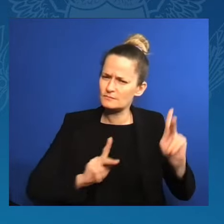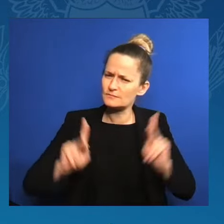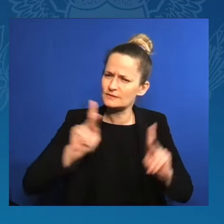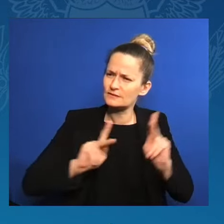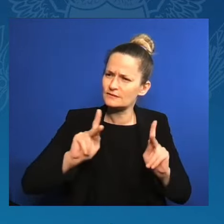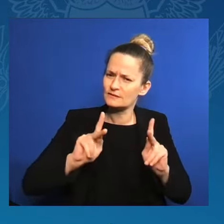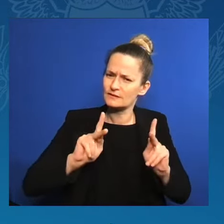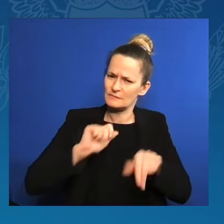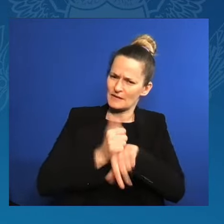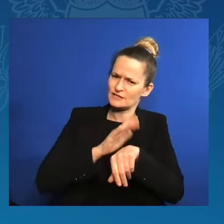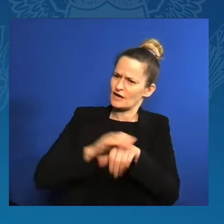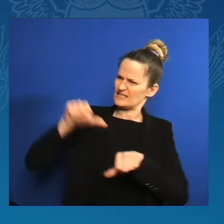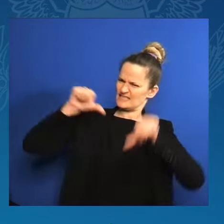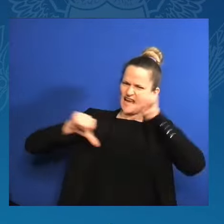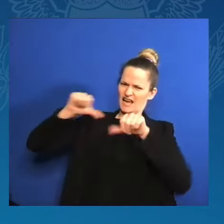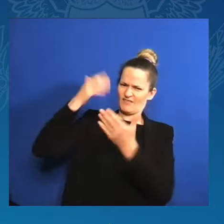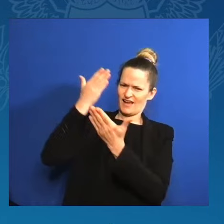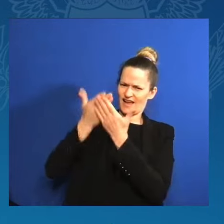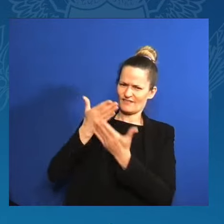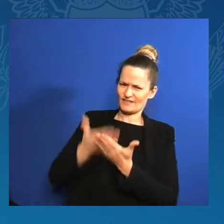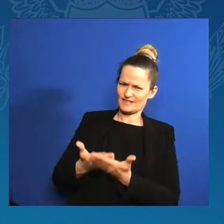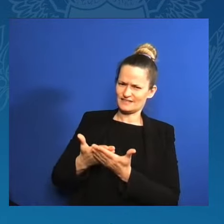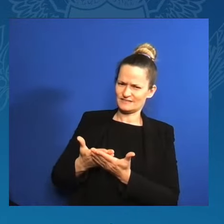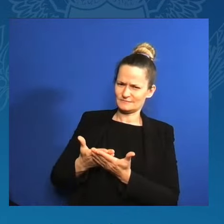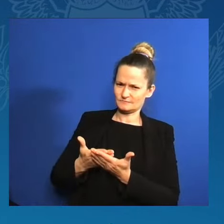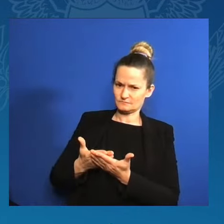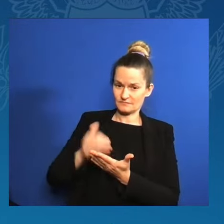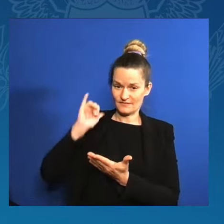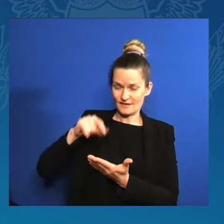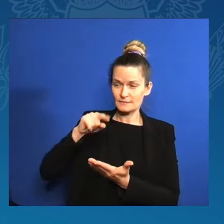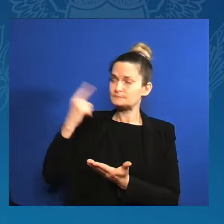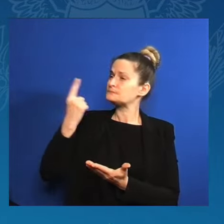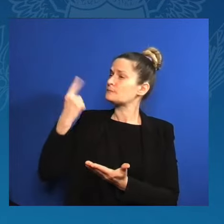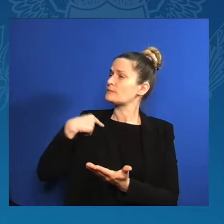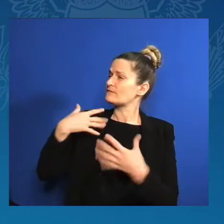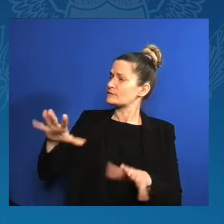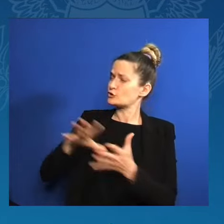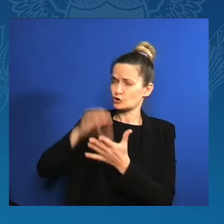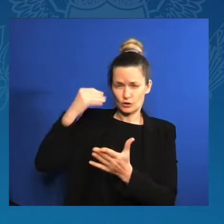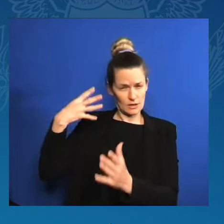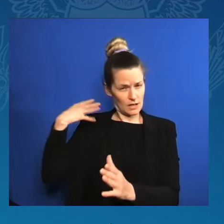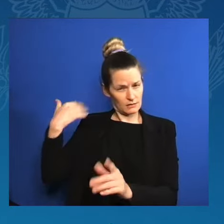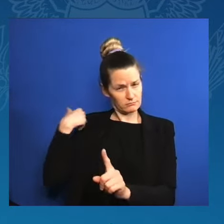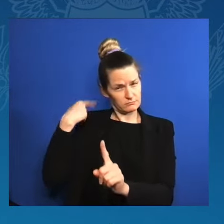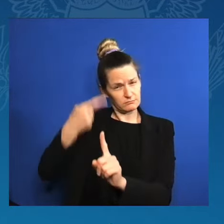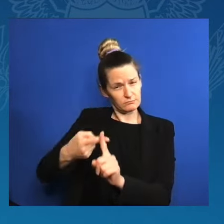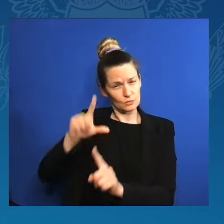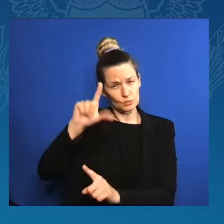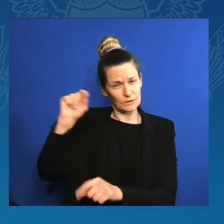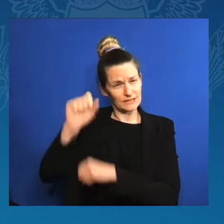in almost two decades of being a doctor, pregnancy is just too complicated to legislate.